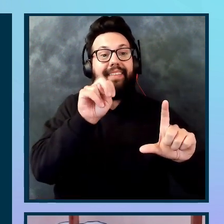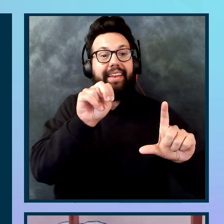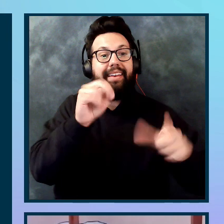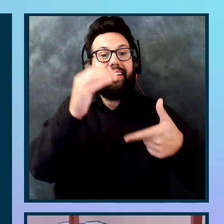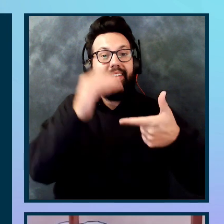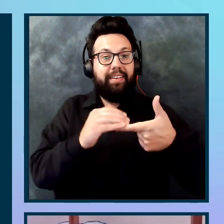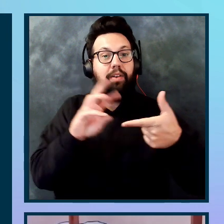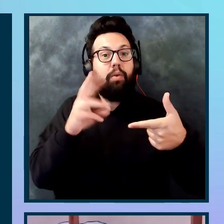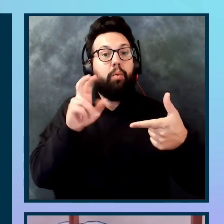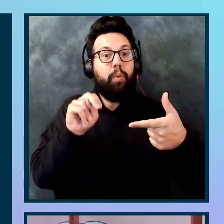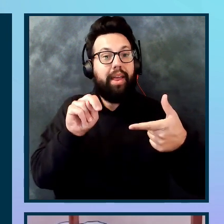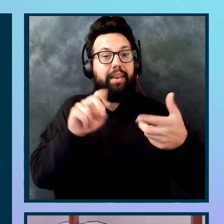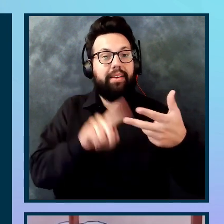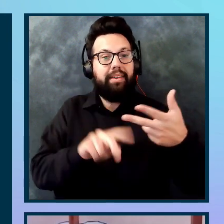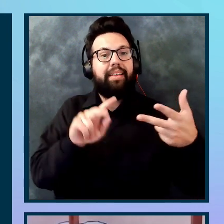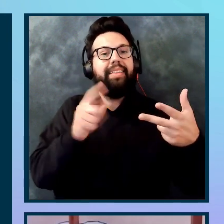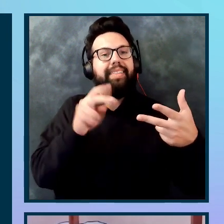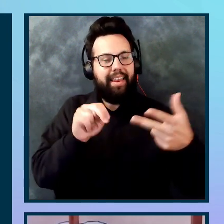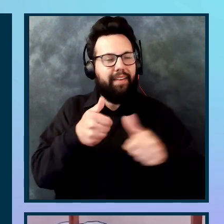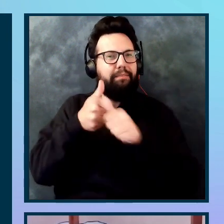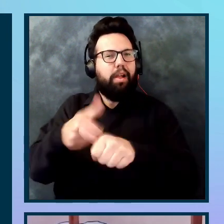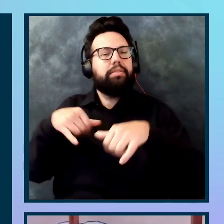Gherkin is a format that stems,